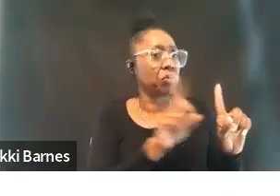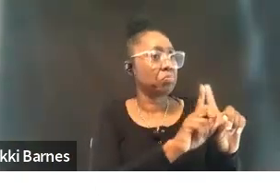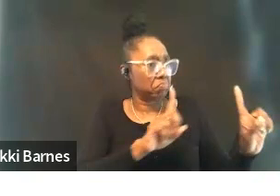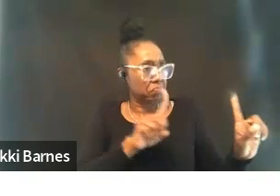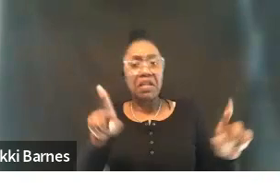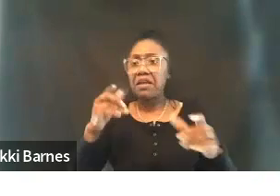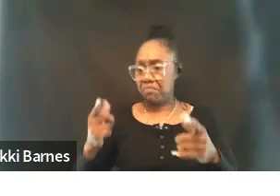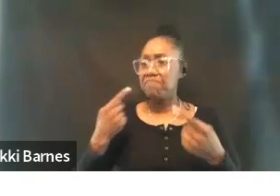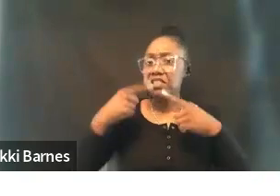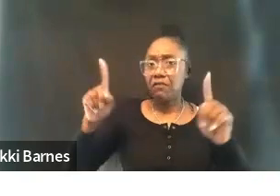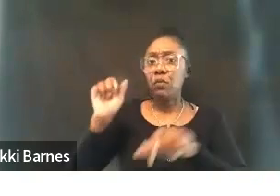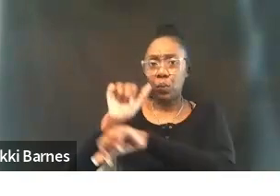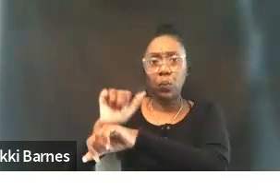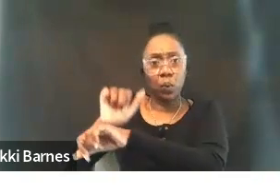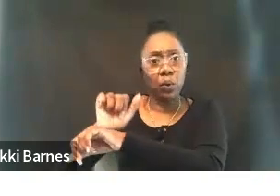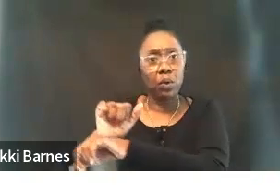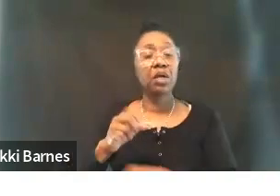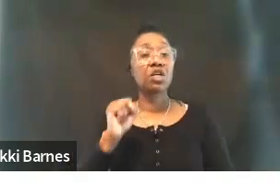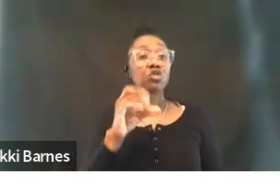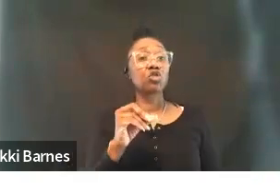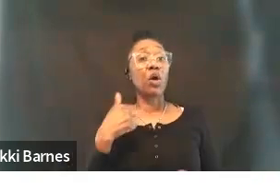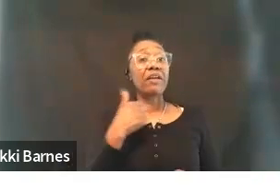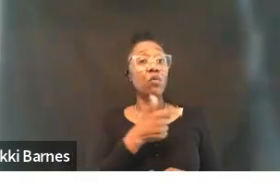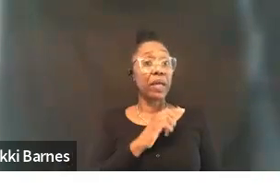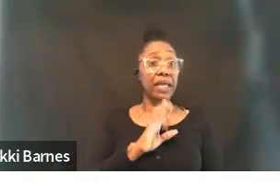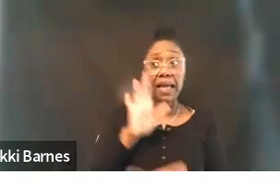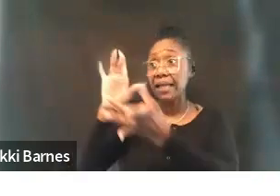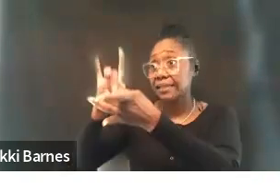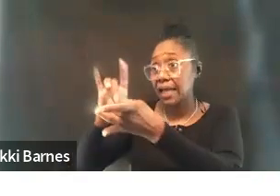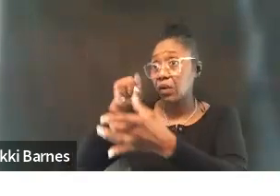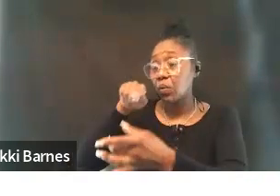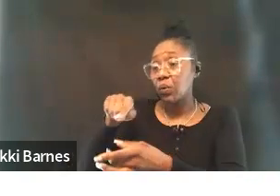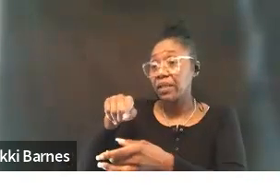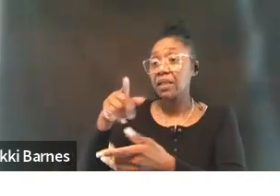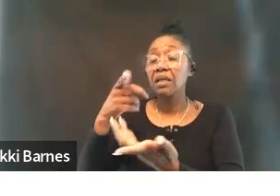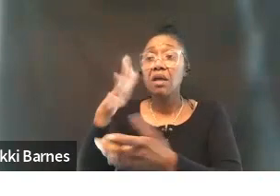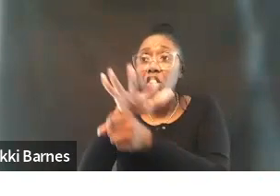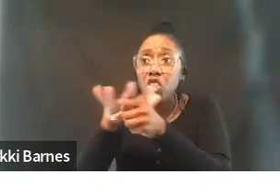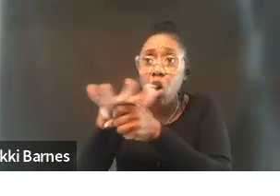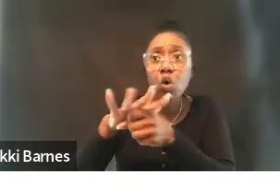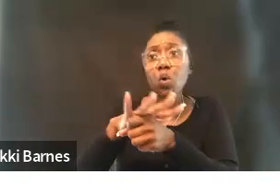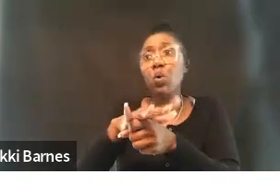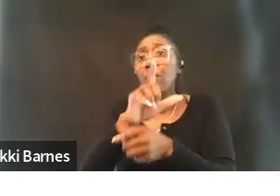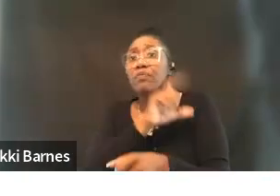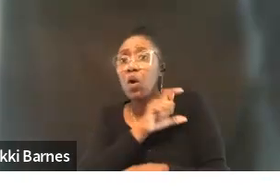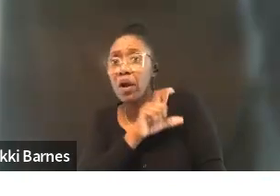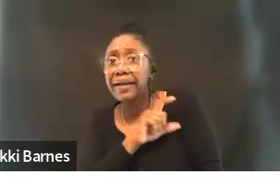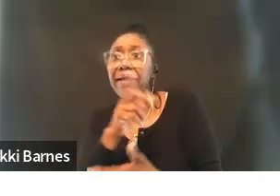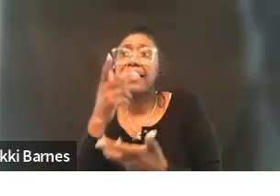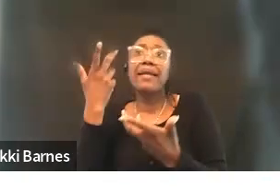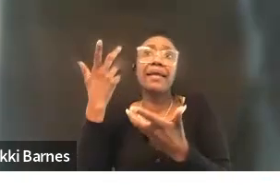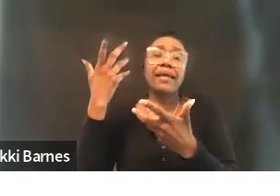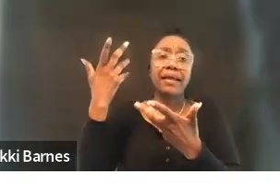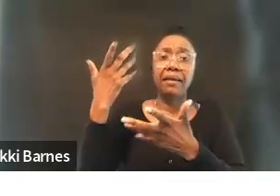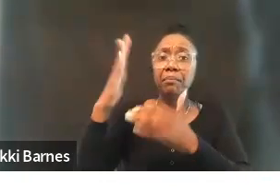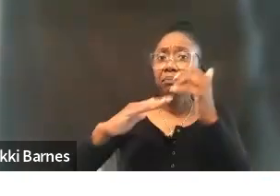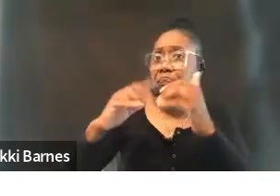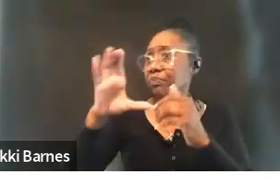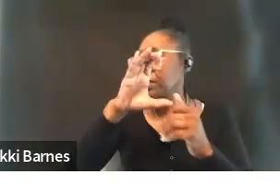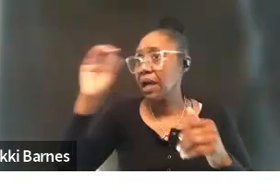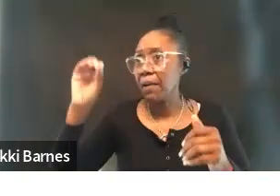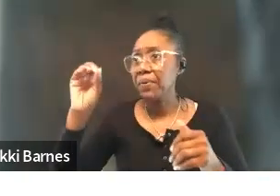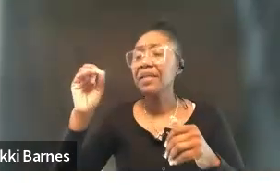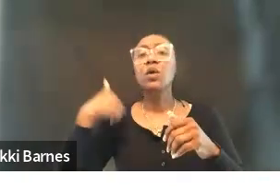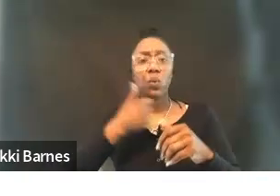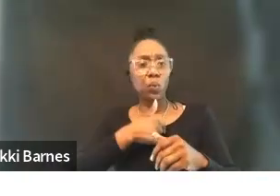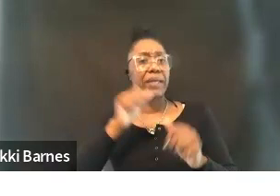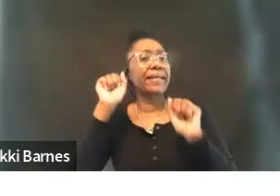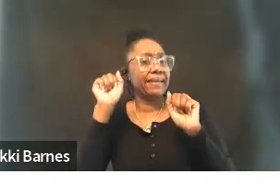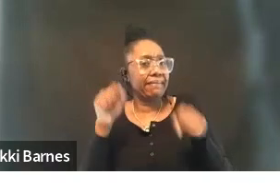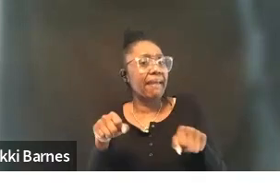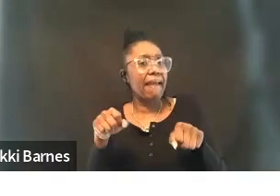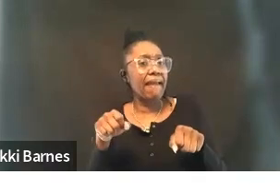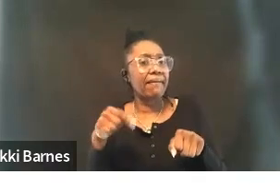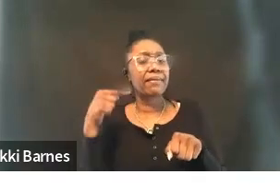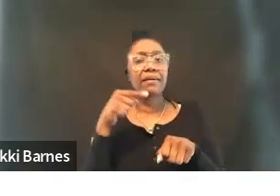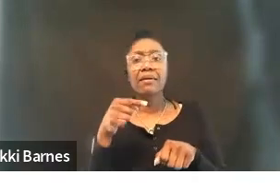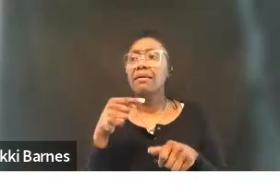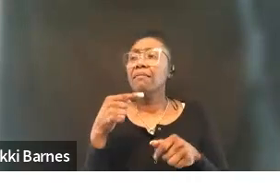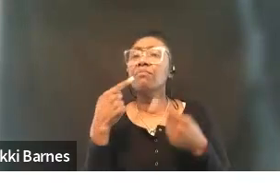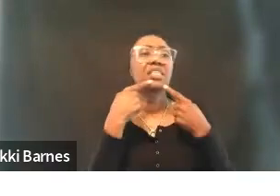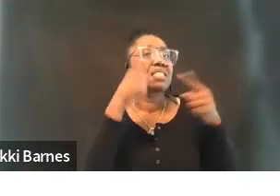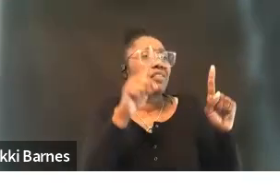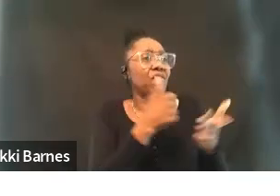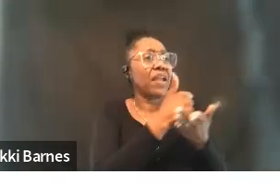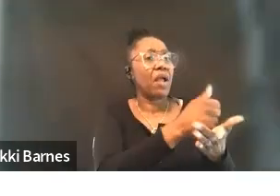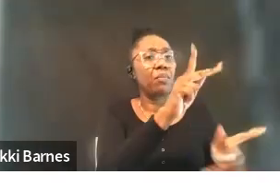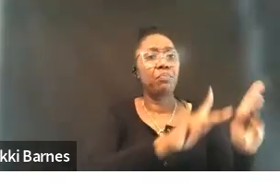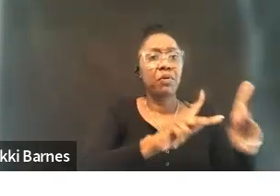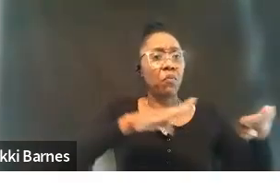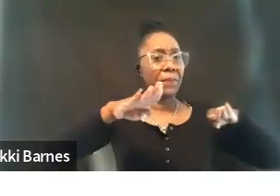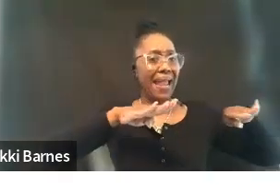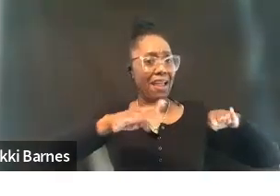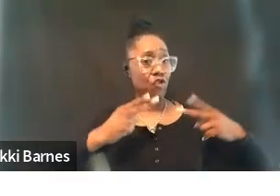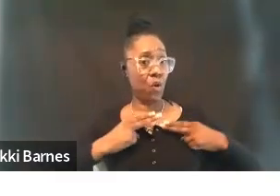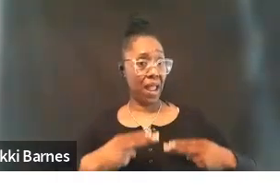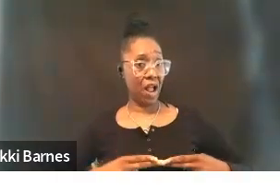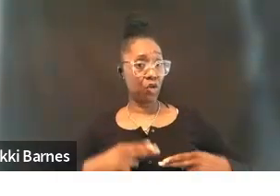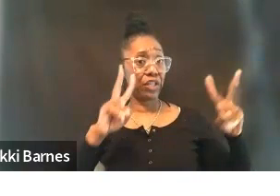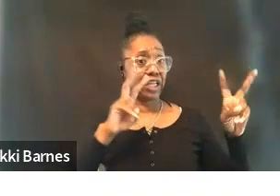With the local district and authority. And bring in additional resources. We can effectively support people even when they have co-occurring behavioral health issues or behavioral concerns that might place them or others at risk.